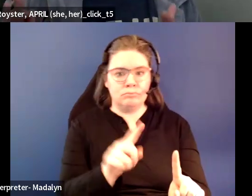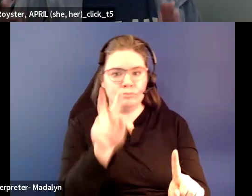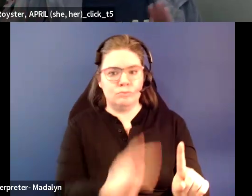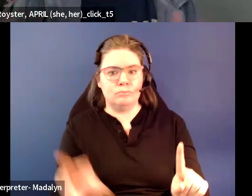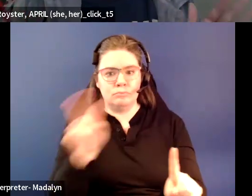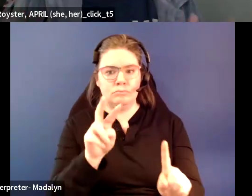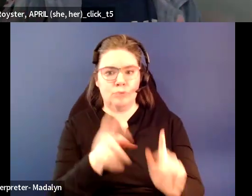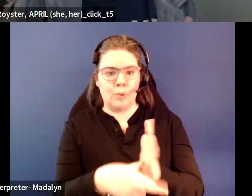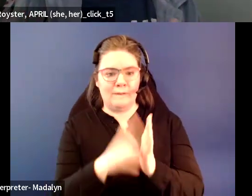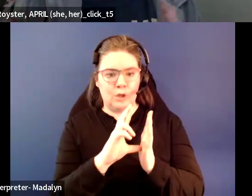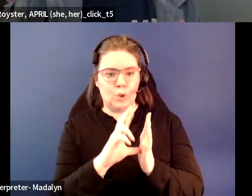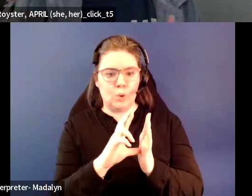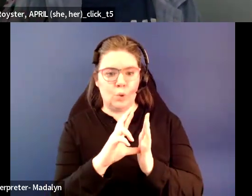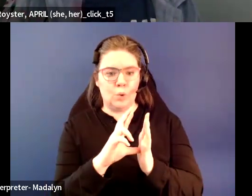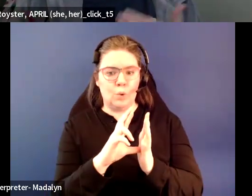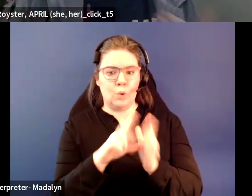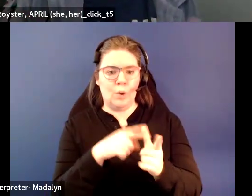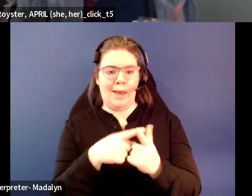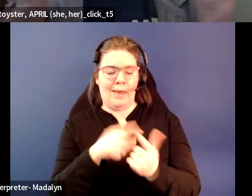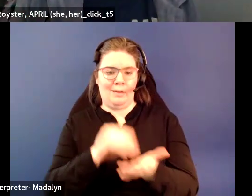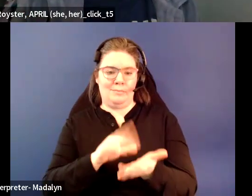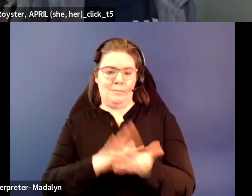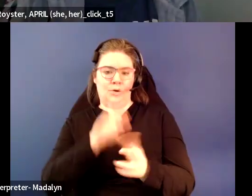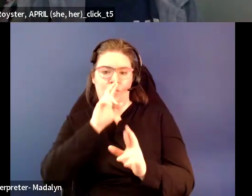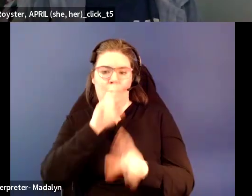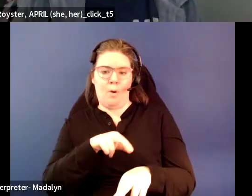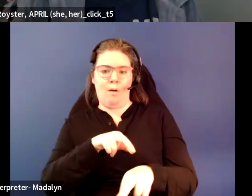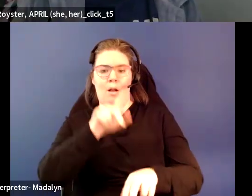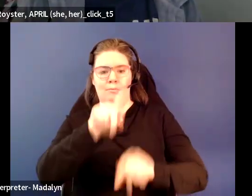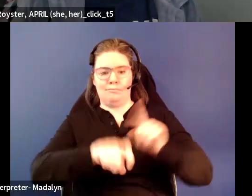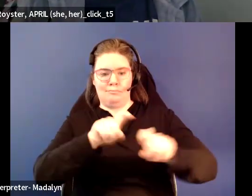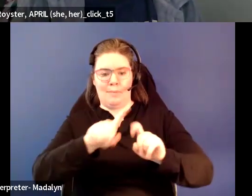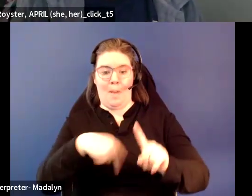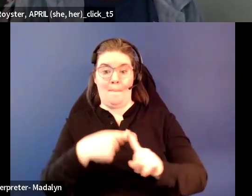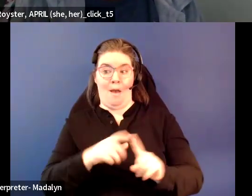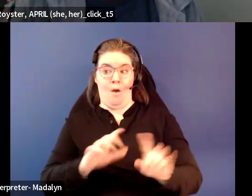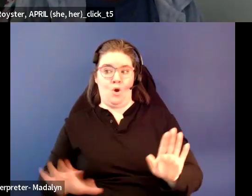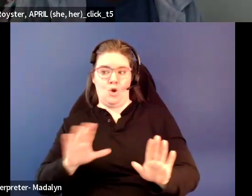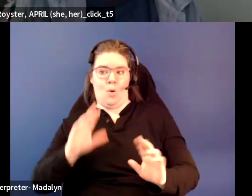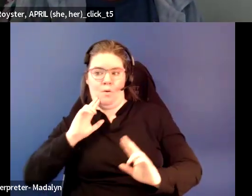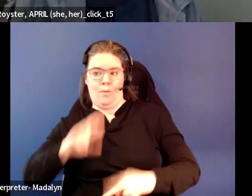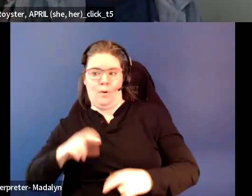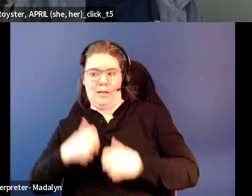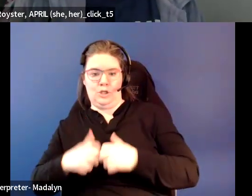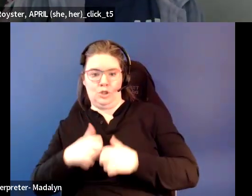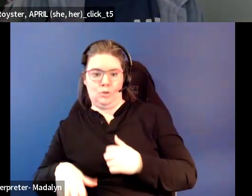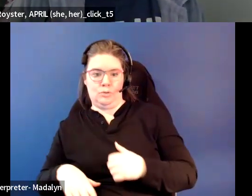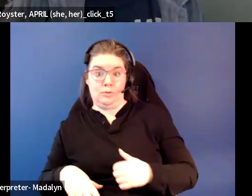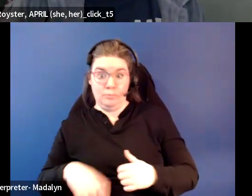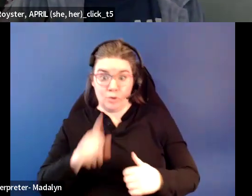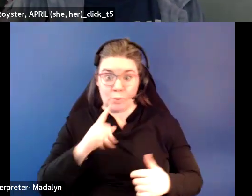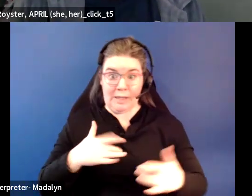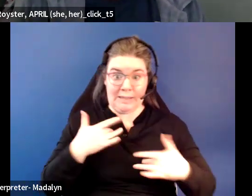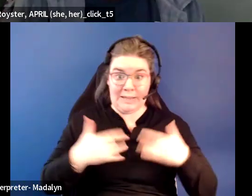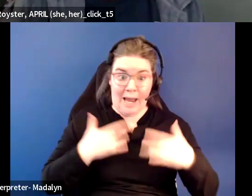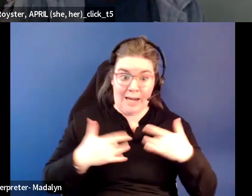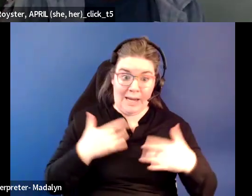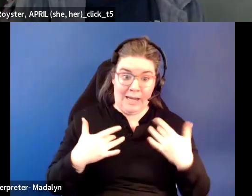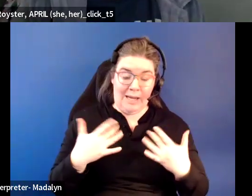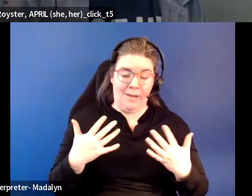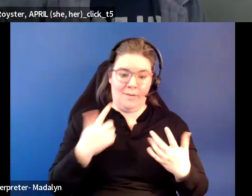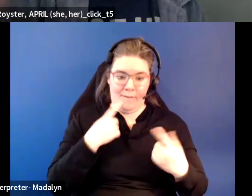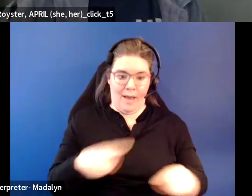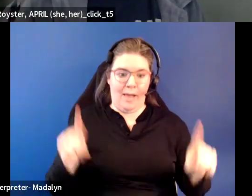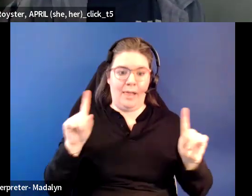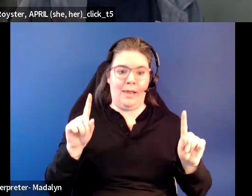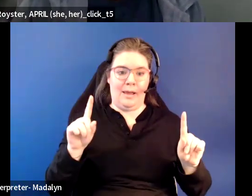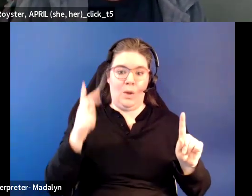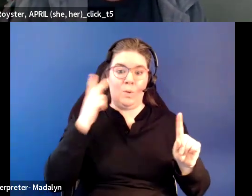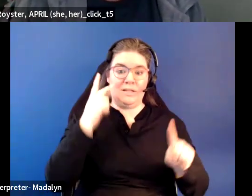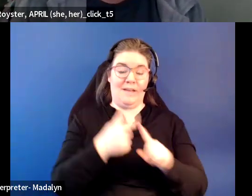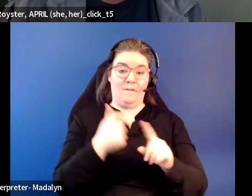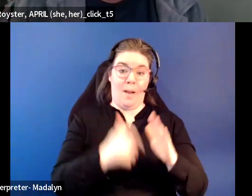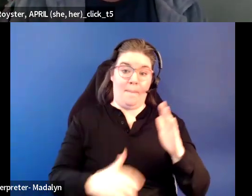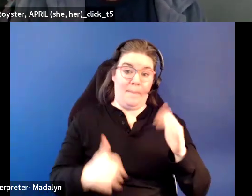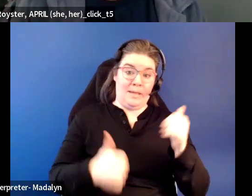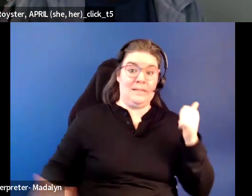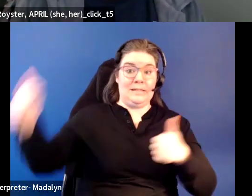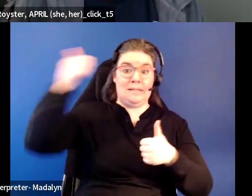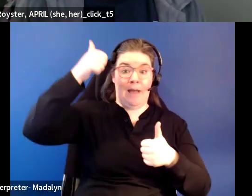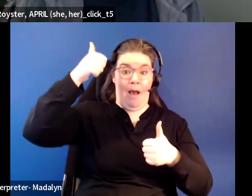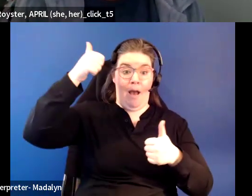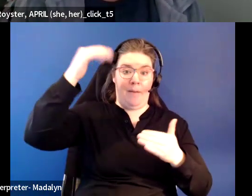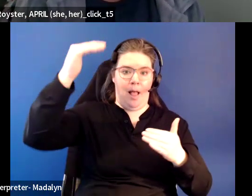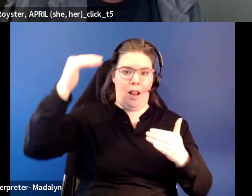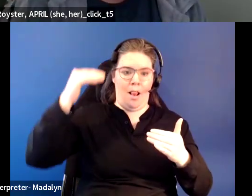Sierra Royster, APRIL (she, her): and put that report in their report, and they'll ask questions around the issues that you all are seeing, which is really exciting, that we're able to see from the top down some change and some like enforcement.